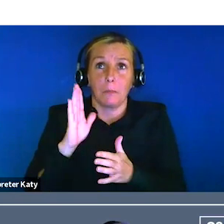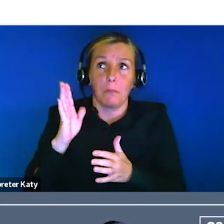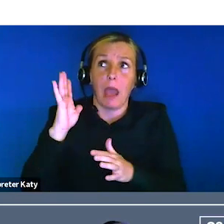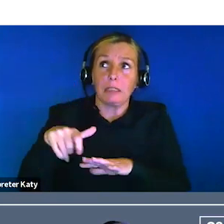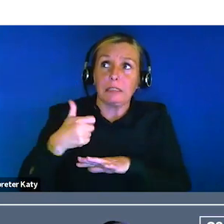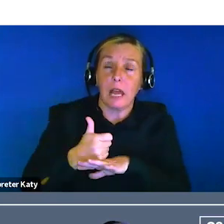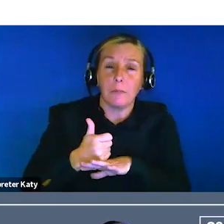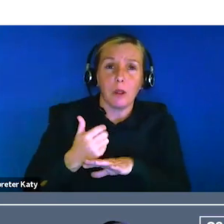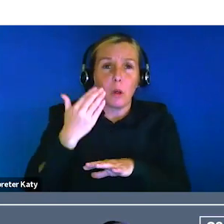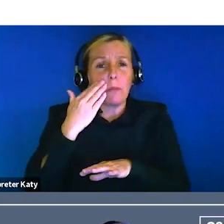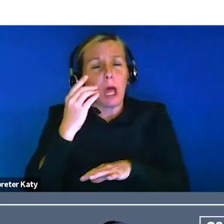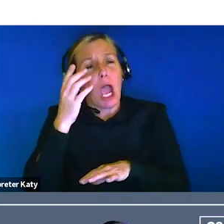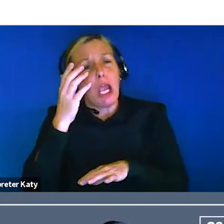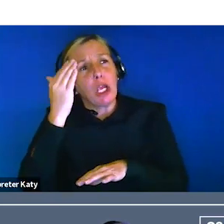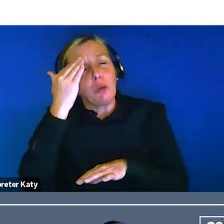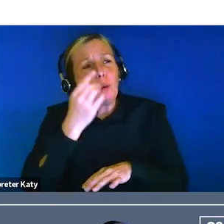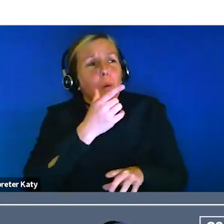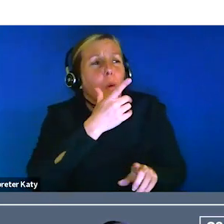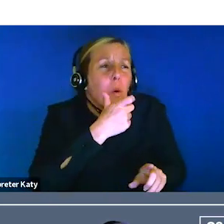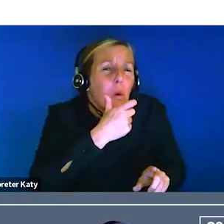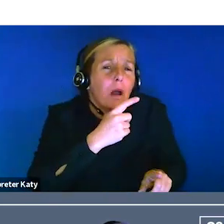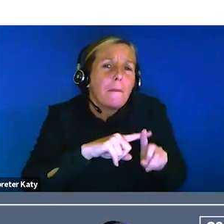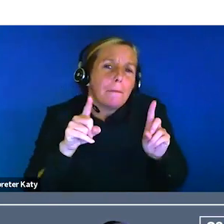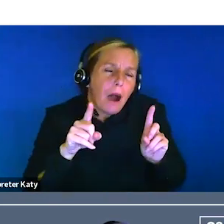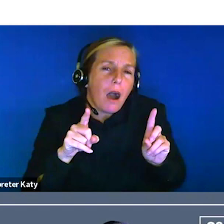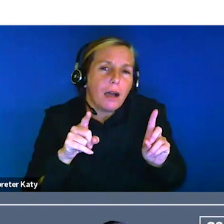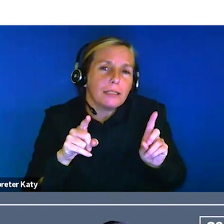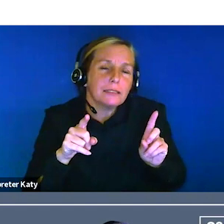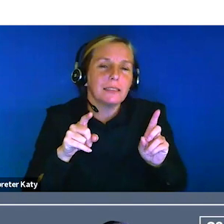gave me the opportunity to really have an intensive opportunity